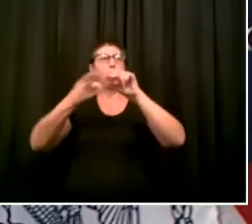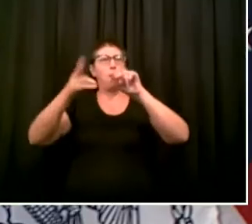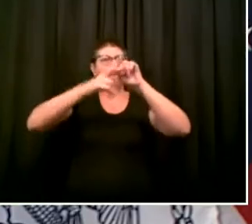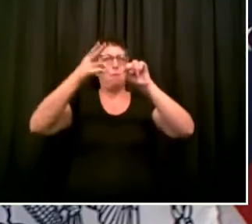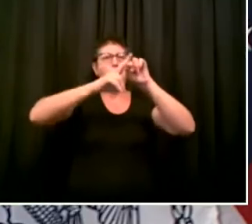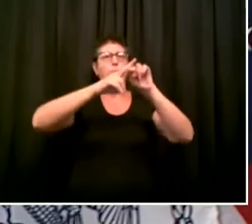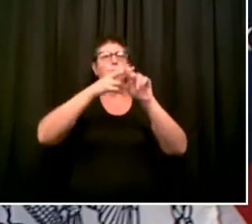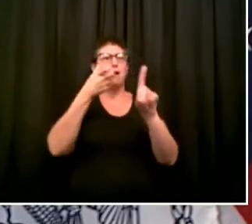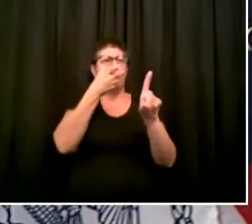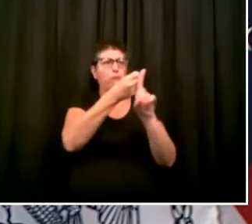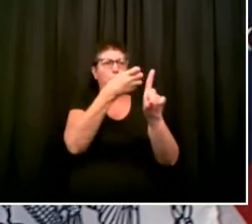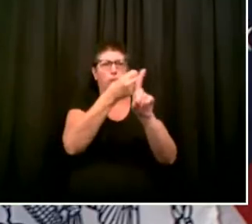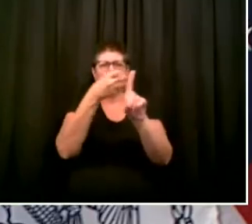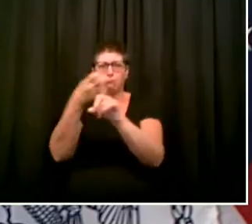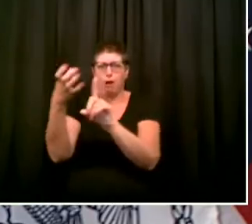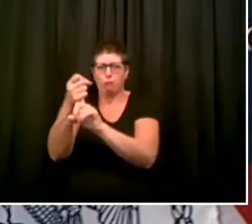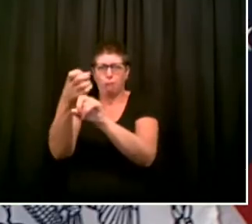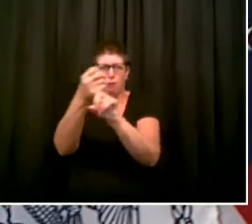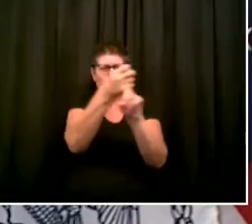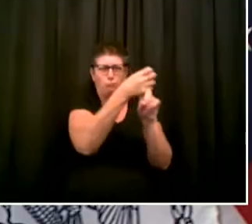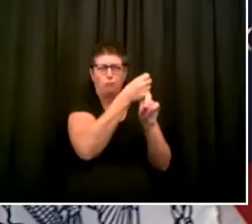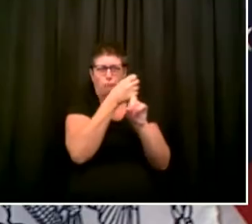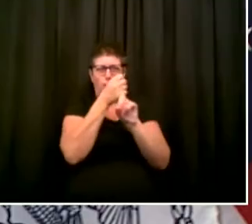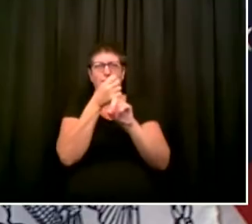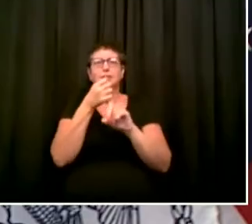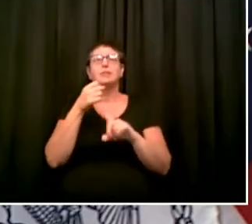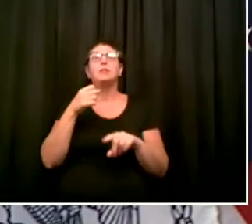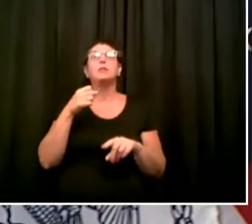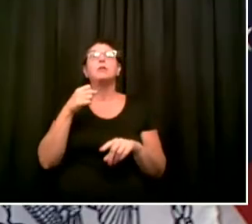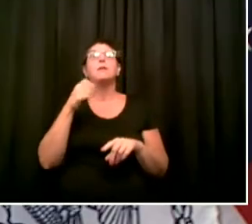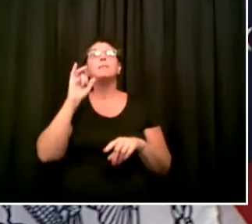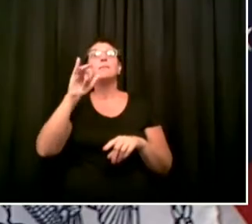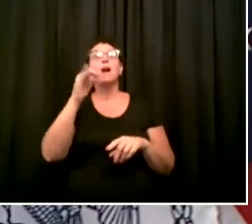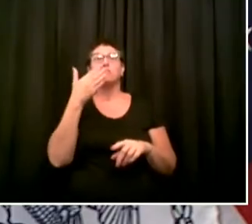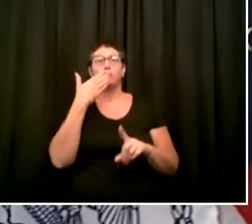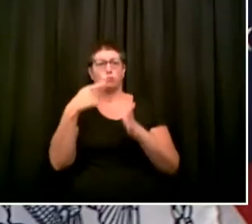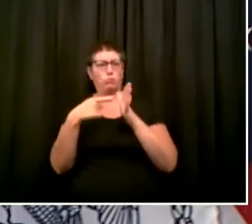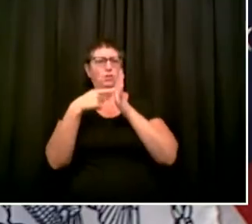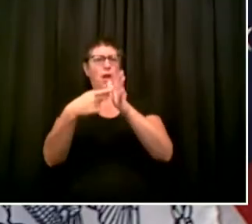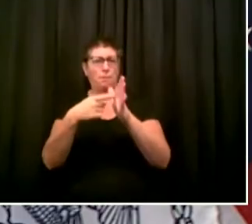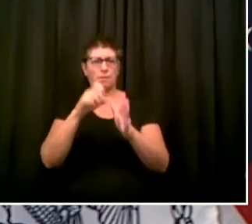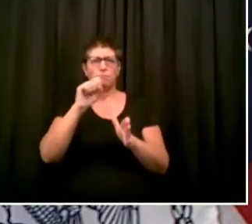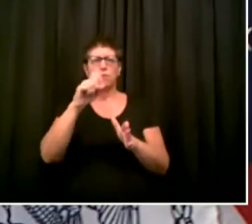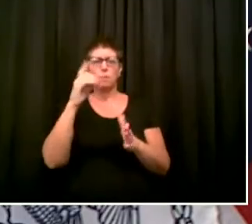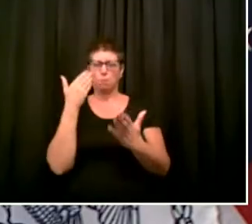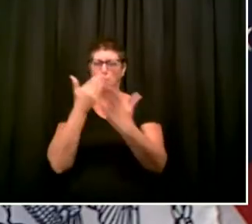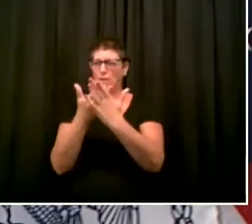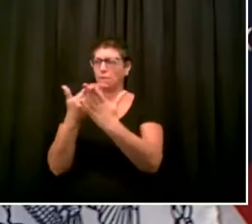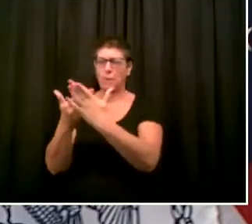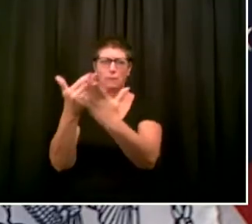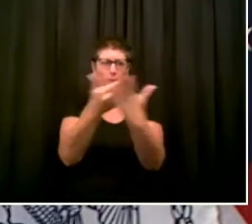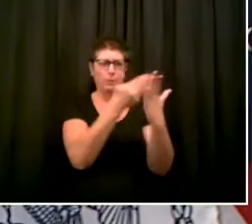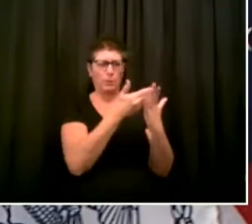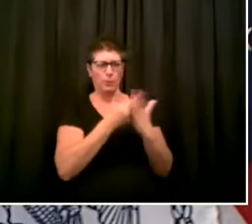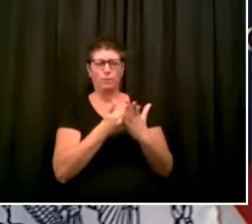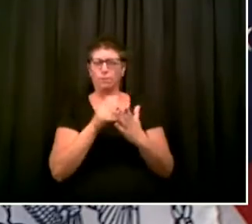ARRESTS GO UP CONSISTENTLTOY THE POINT NW O THAT THEY ARE EQUIVALENT, ESSENTIALLY, TO WHERE WE WERE A YEAR AGO THAT'S A CRUCIAL